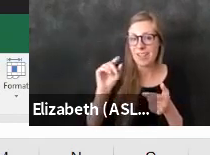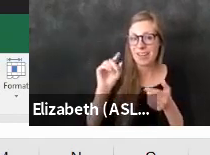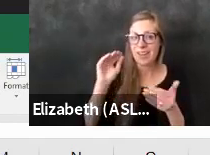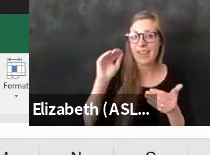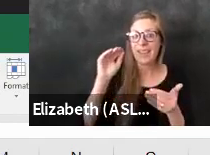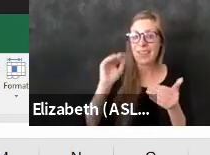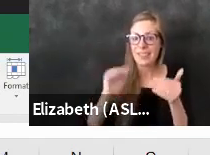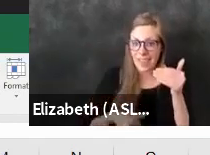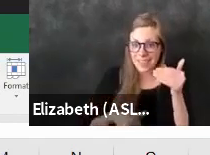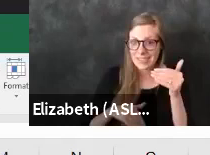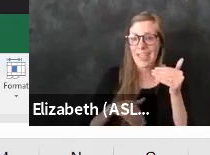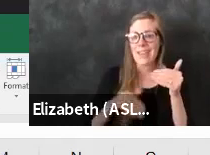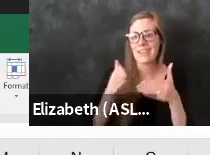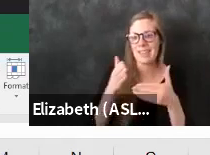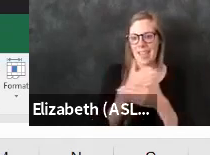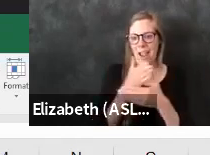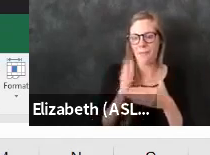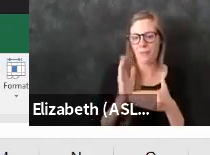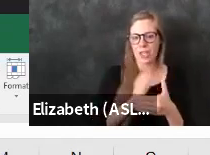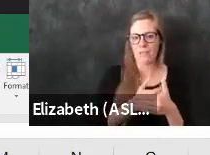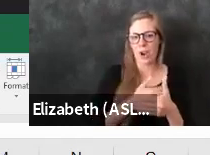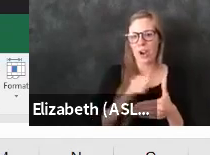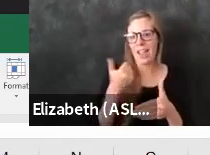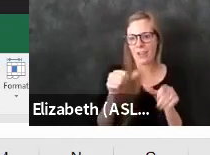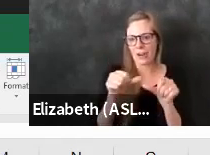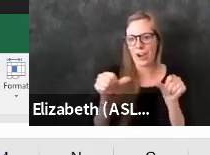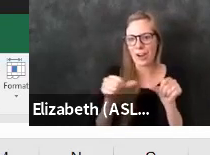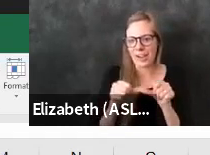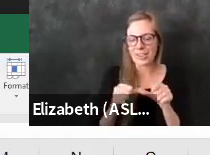average of our counties, and that's week to week.